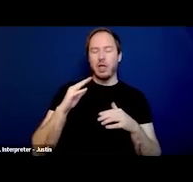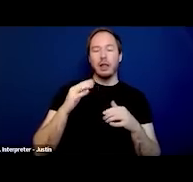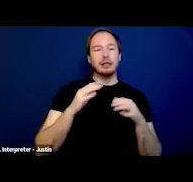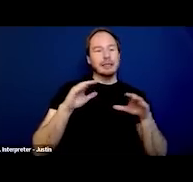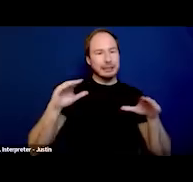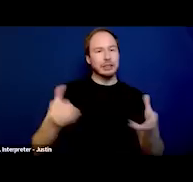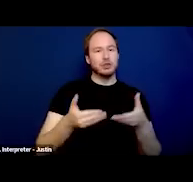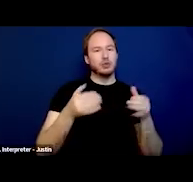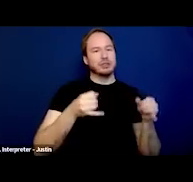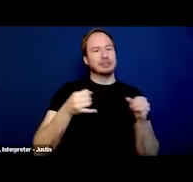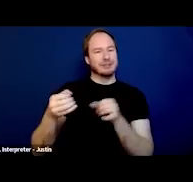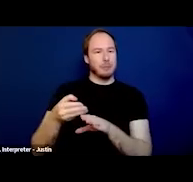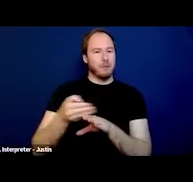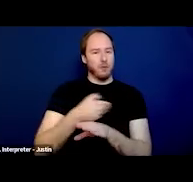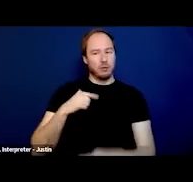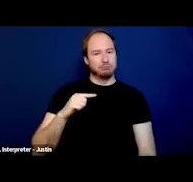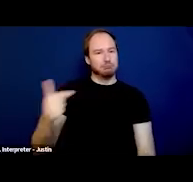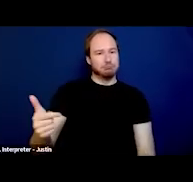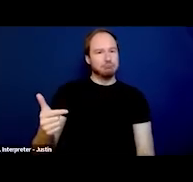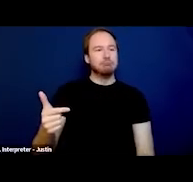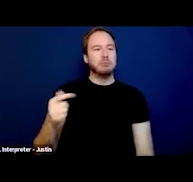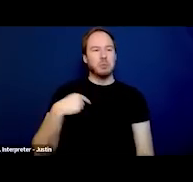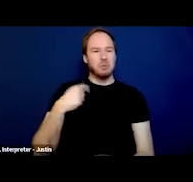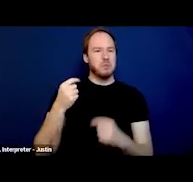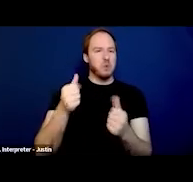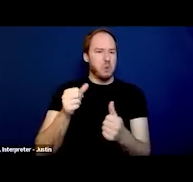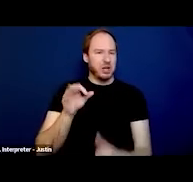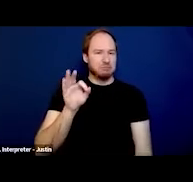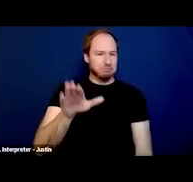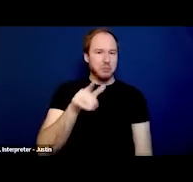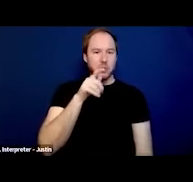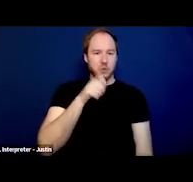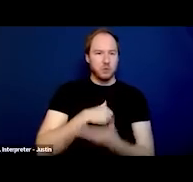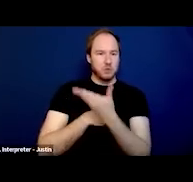individually right before their talk, but wanted to share the overall list